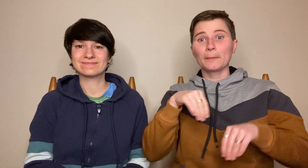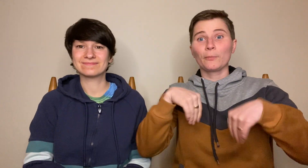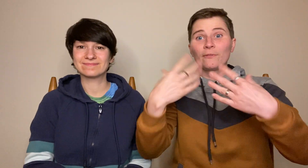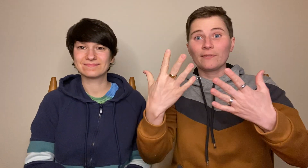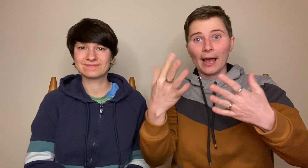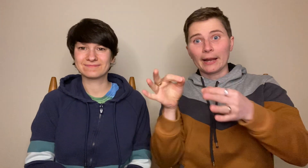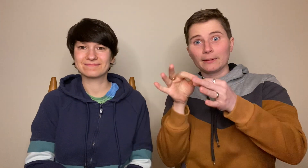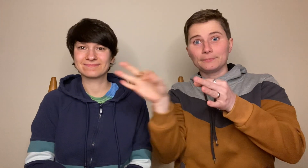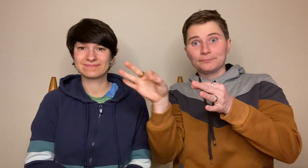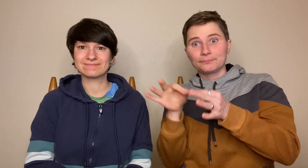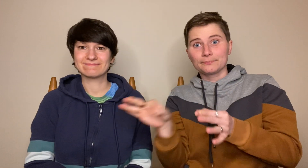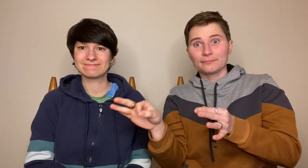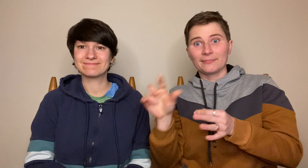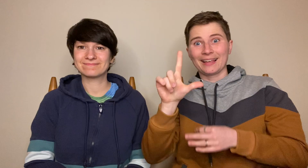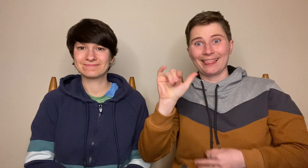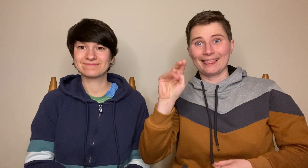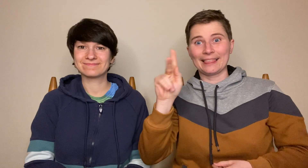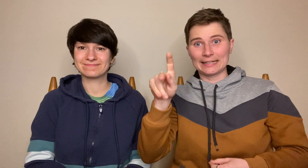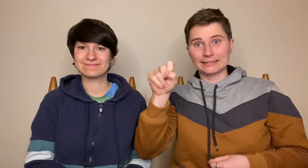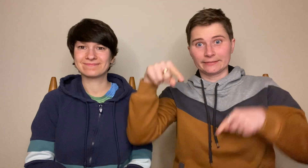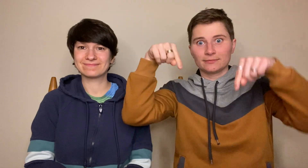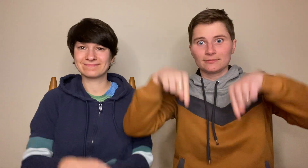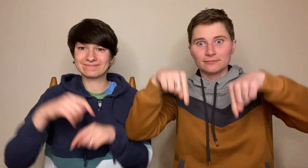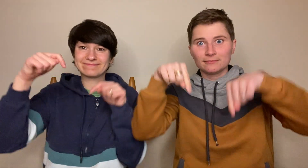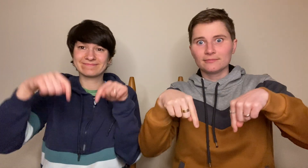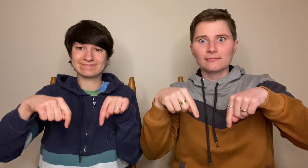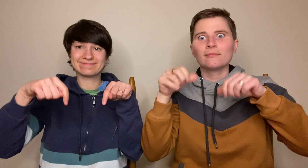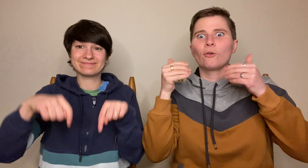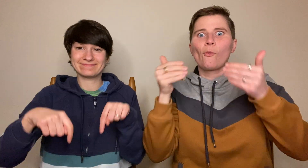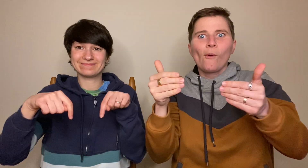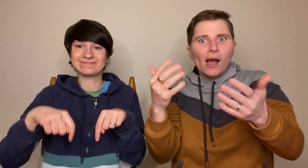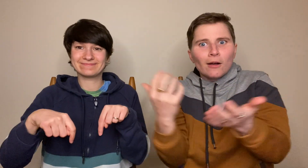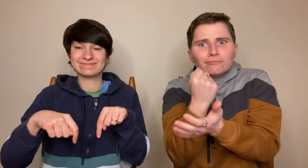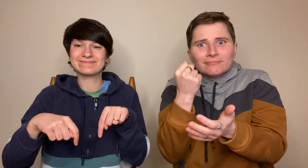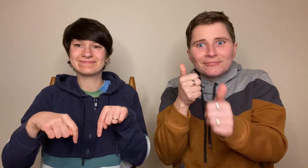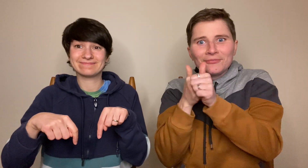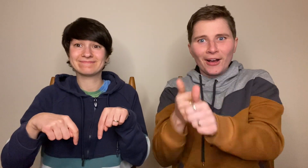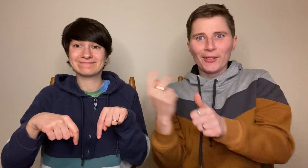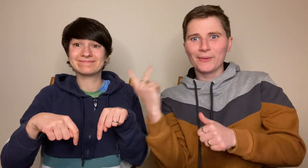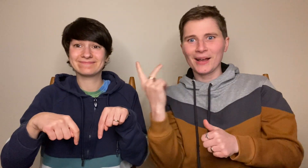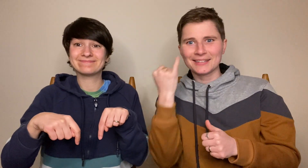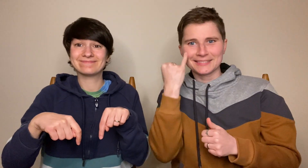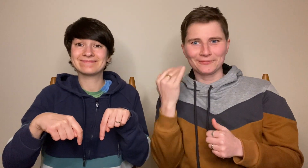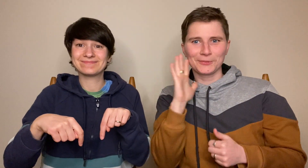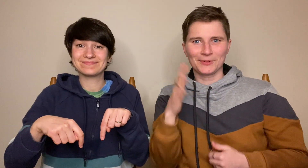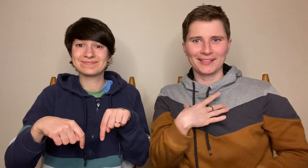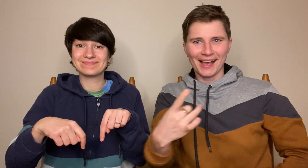We provided two links below so give us a follow if you would like!